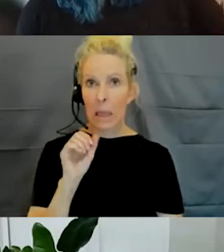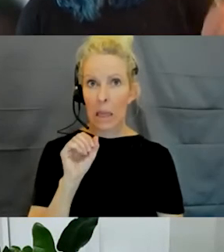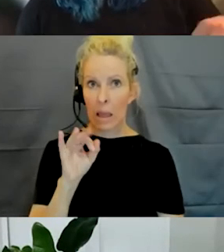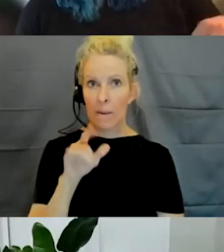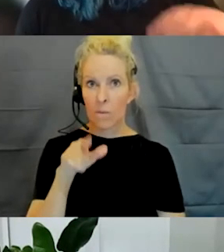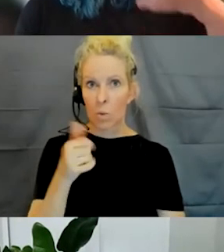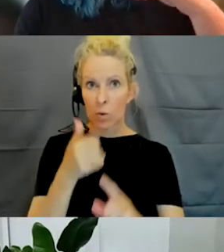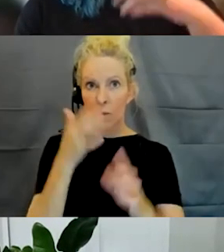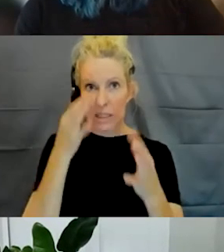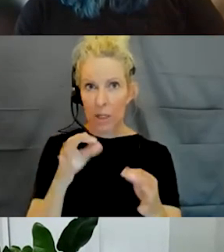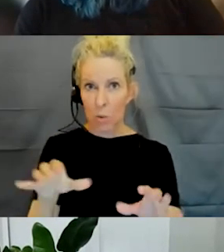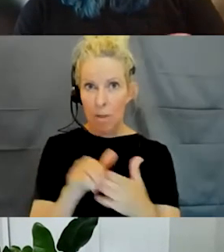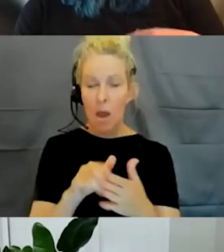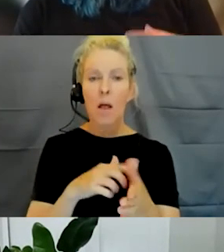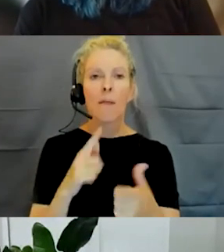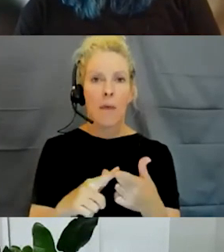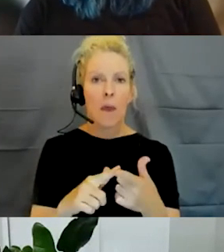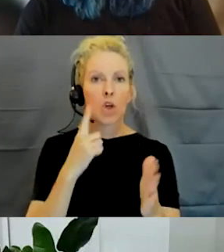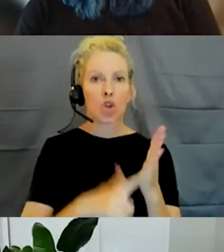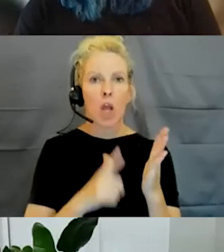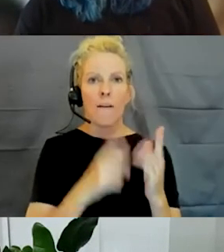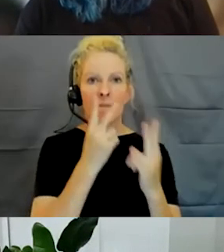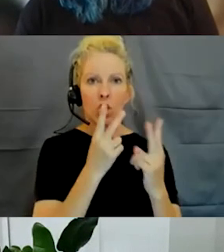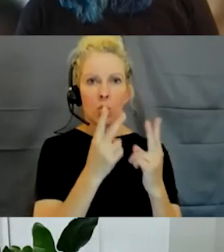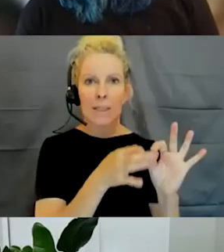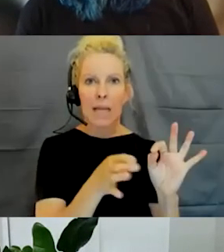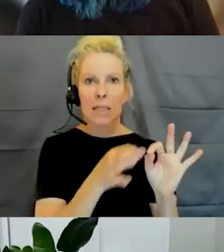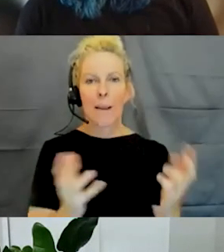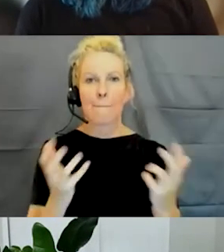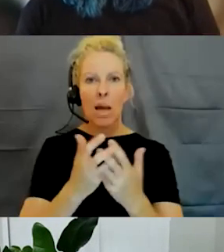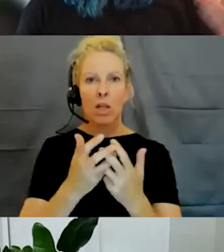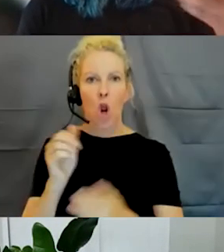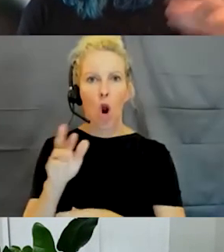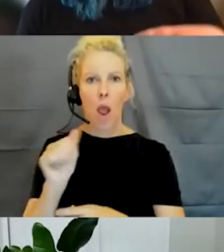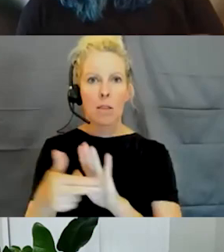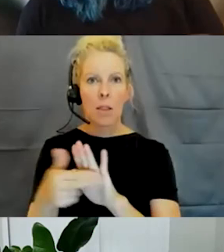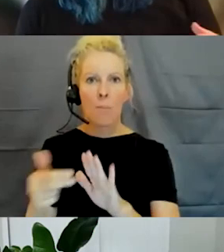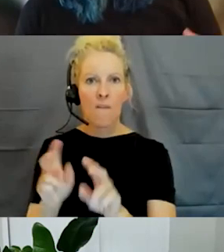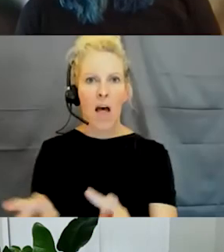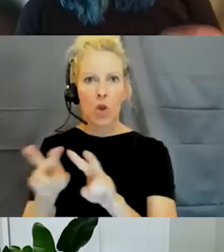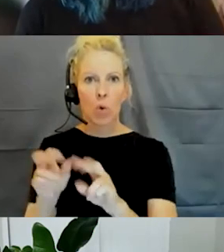the visible text is matching the aria-label value. We have to make sure that problem doesn't happen